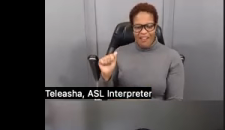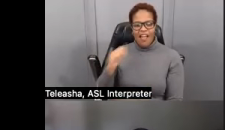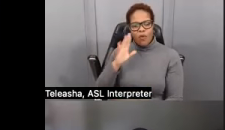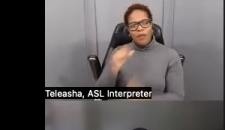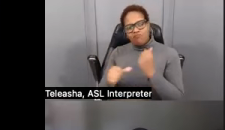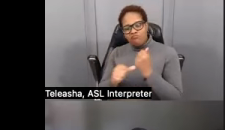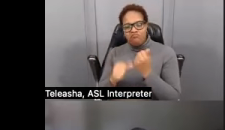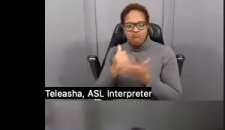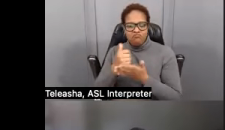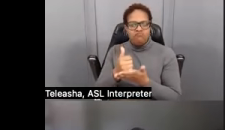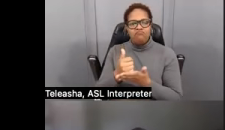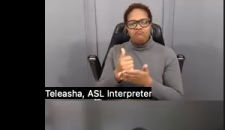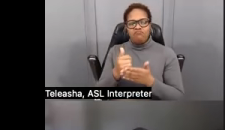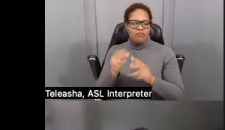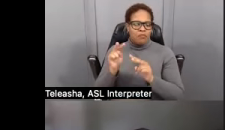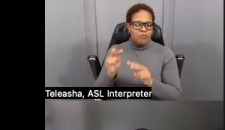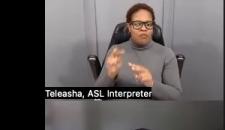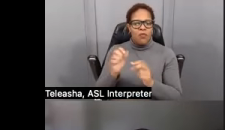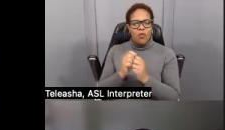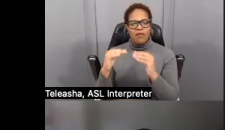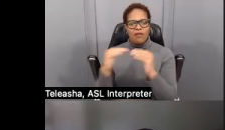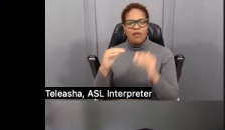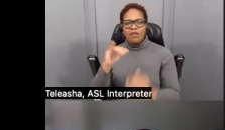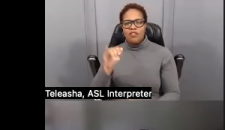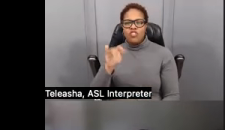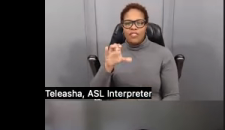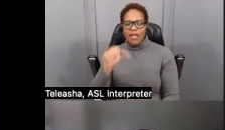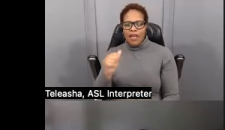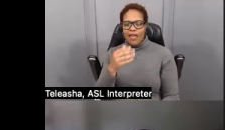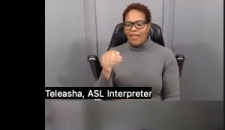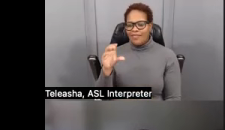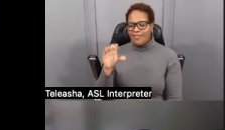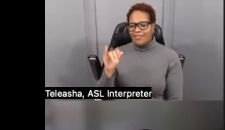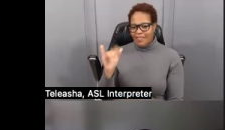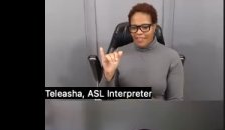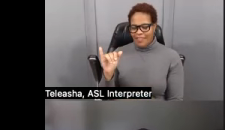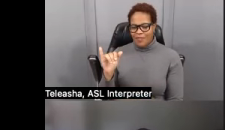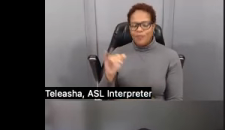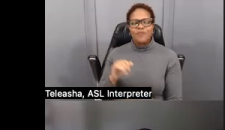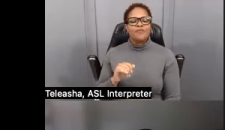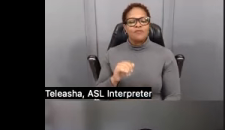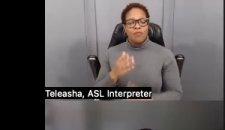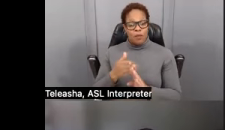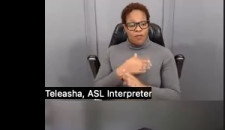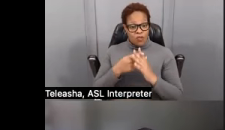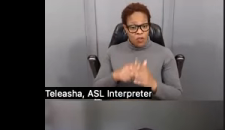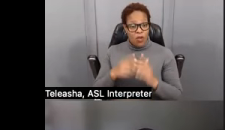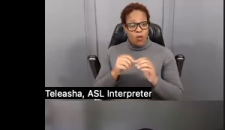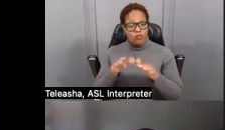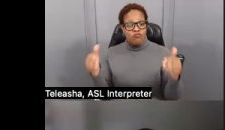along with my colleagues, Jessica Swanson and Cindy Brown. Before I get started, I'd like to introduce you to the Zoom control panel.